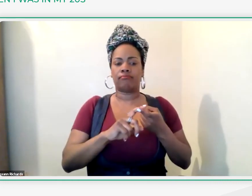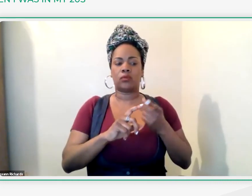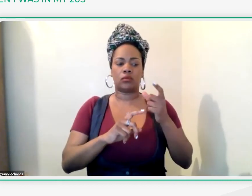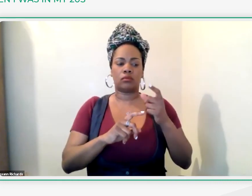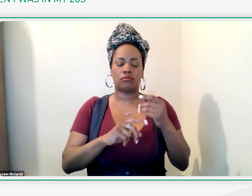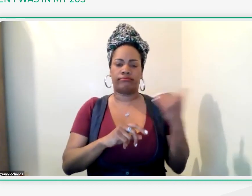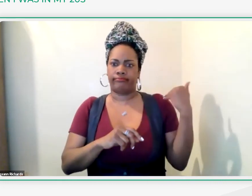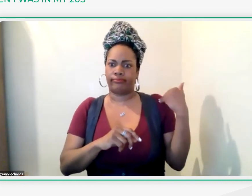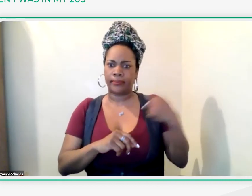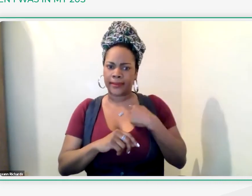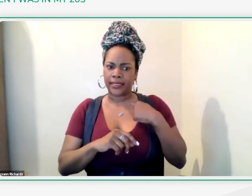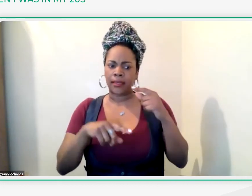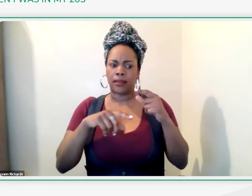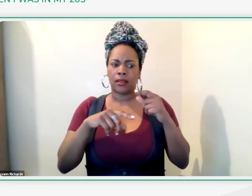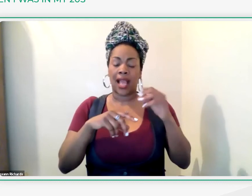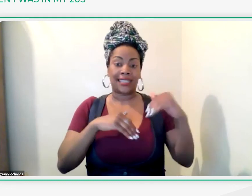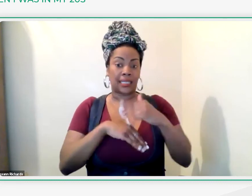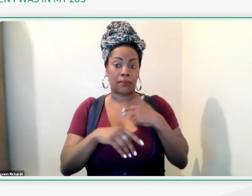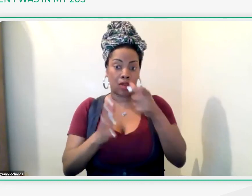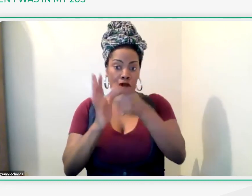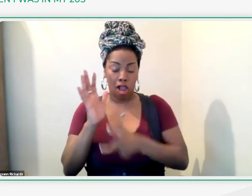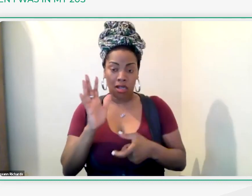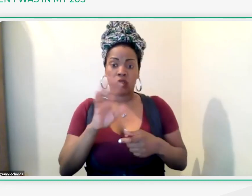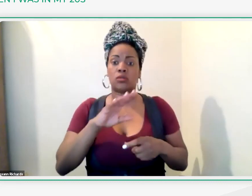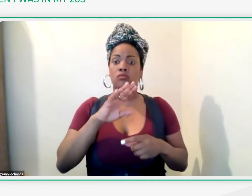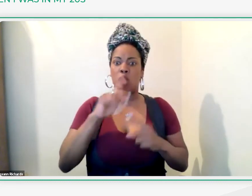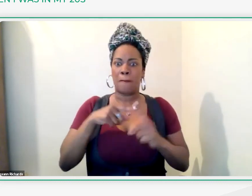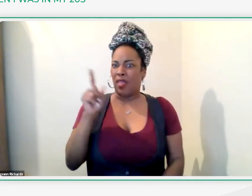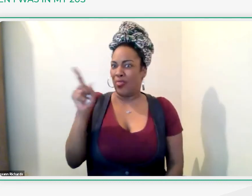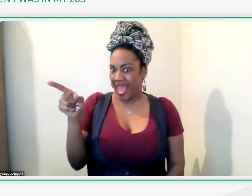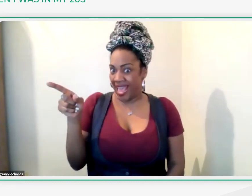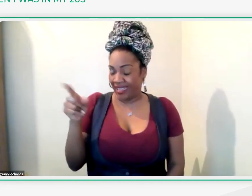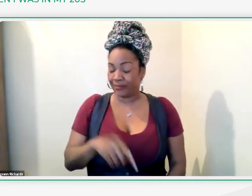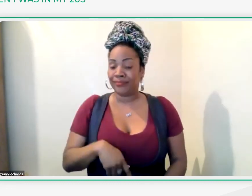I'm glad you mentioned it. A friend of mine sent me an article